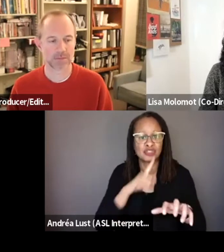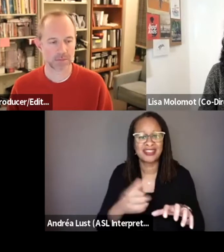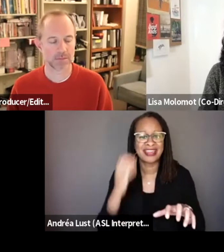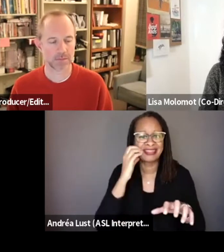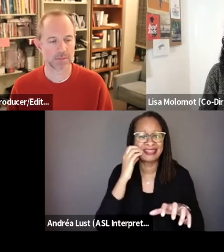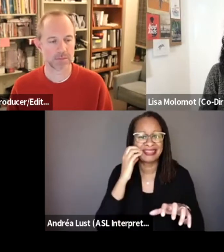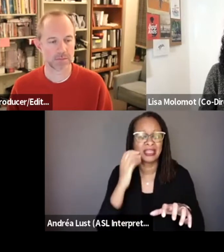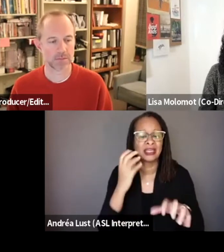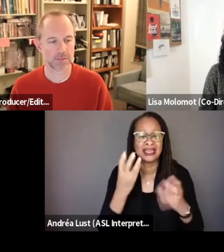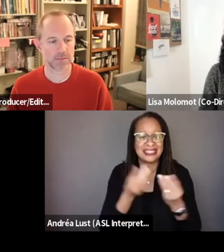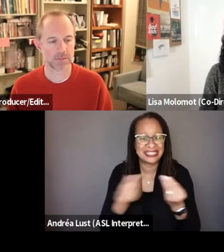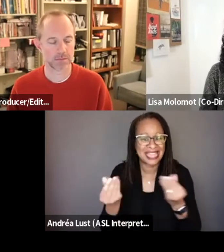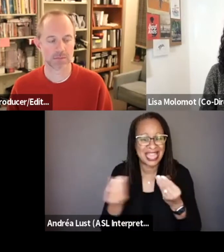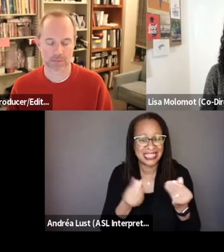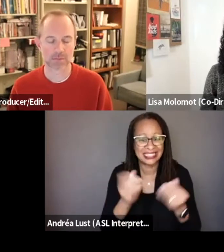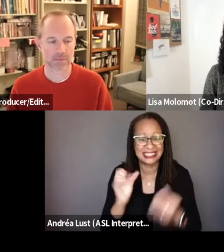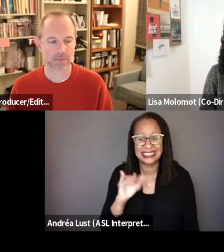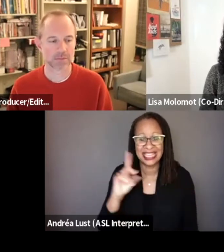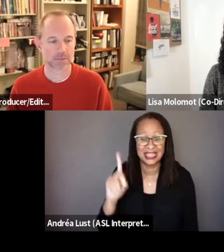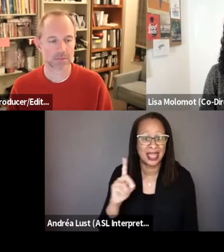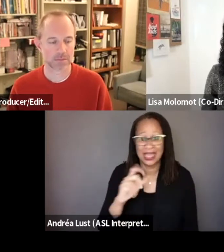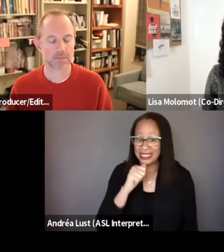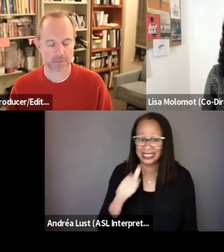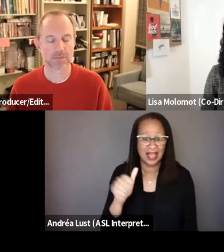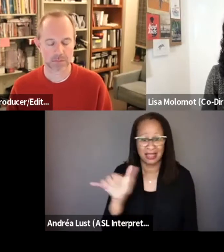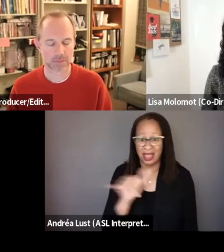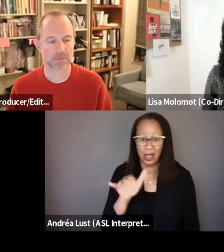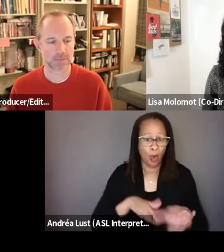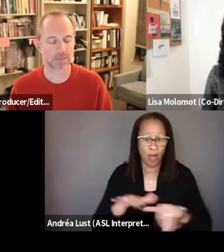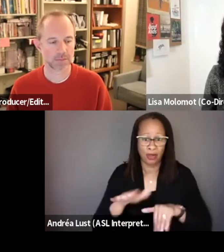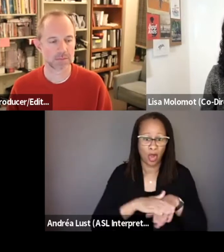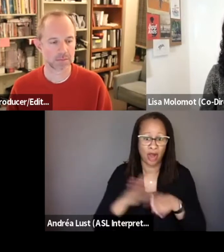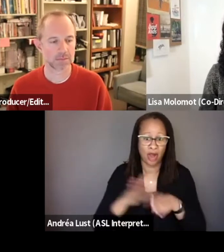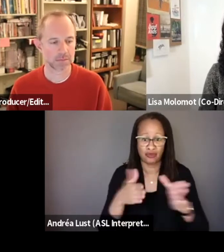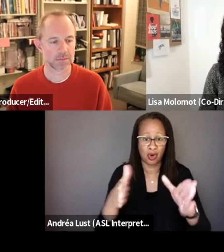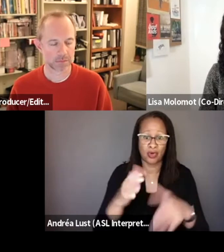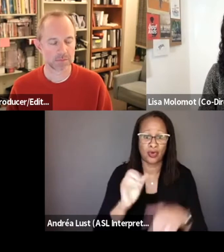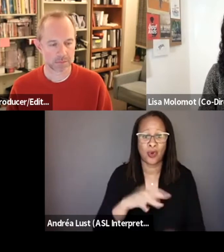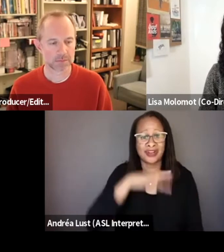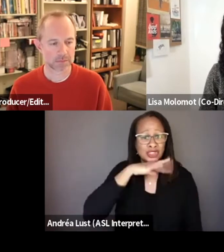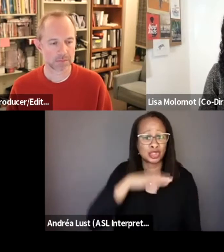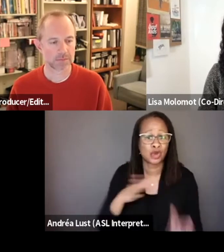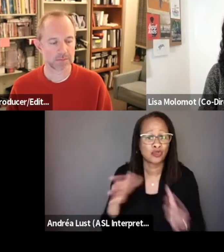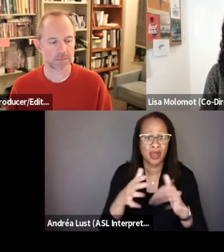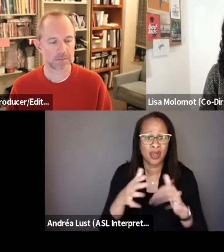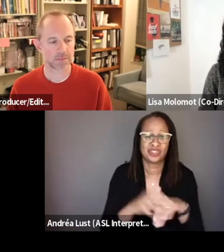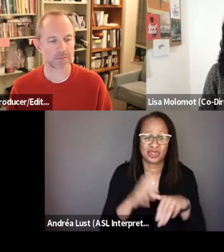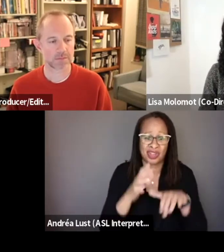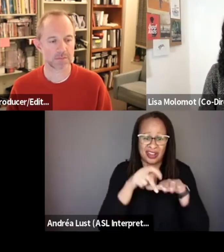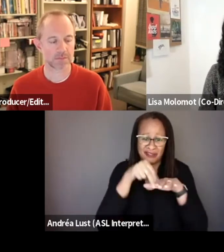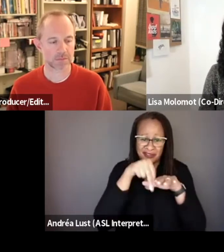it's not like walking on a regular road or even a dirt road, you're kind of sinking a little bit when you're walking,